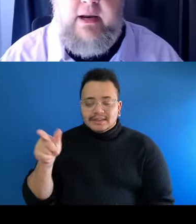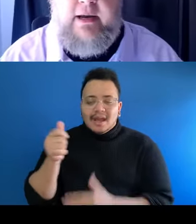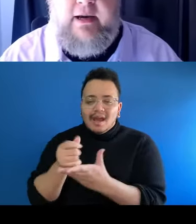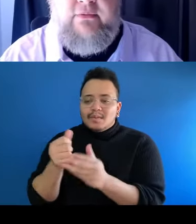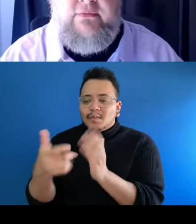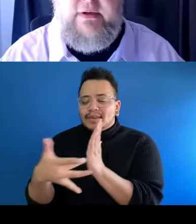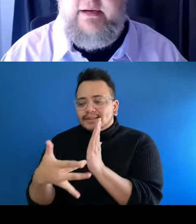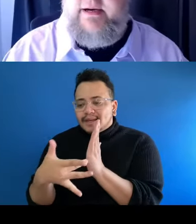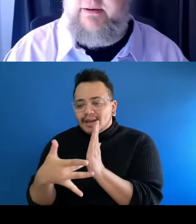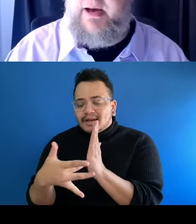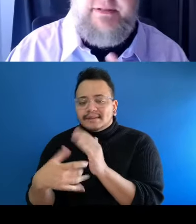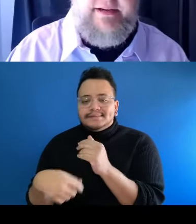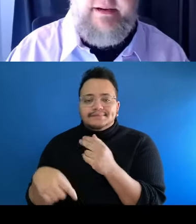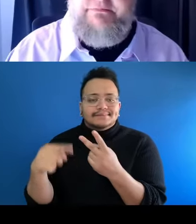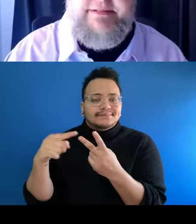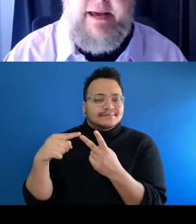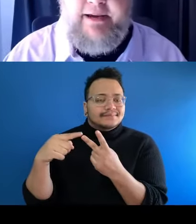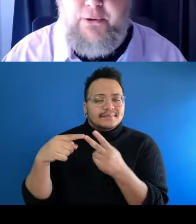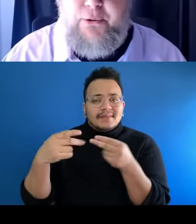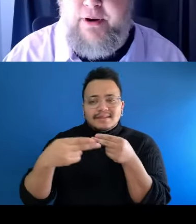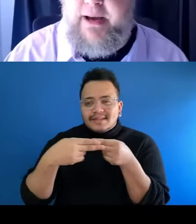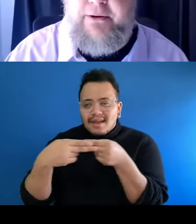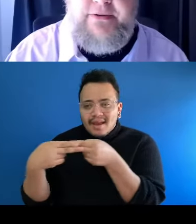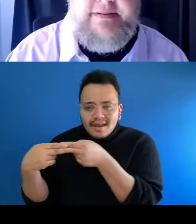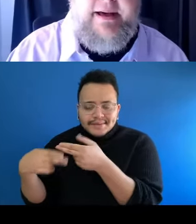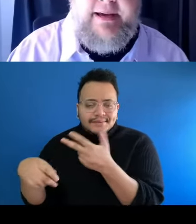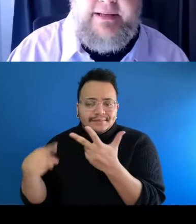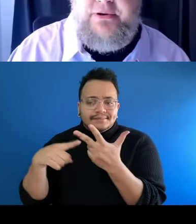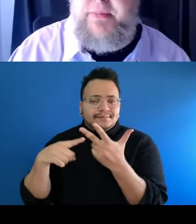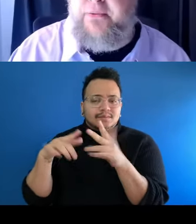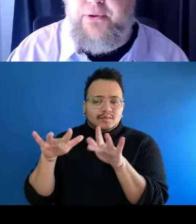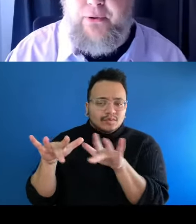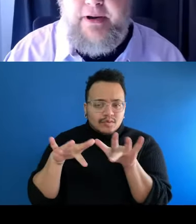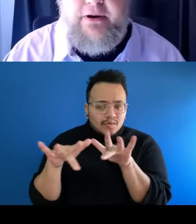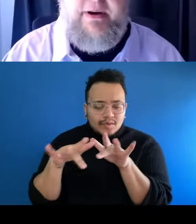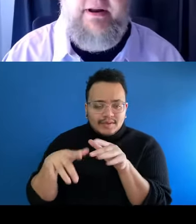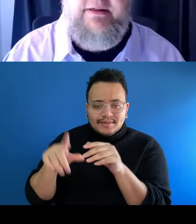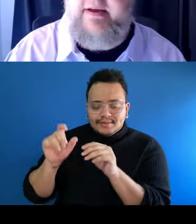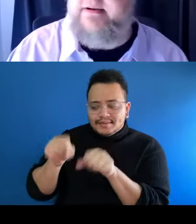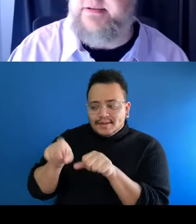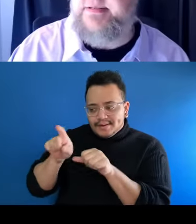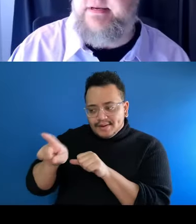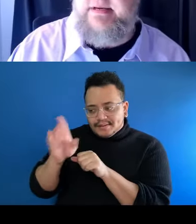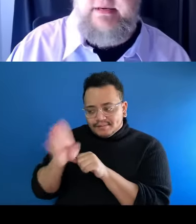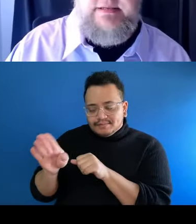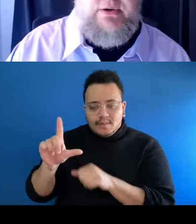that you might have about tech or about slides or about recording or about anything else.